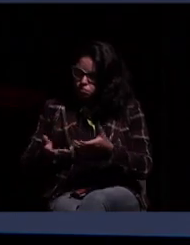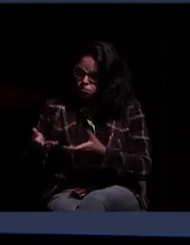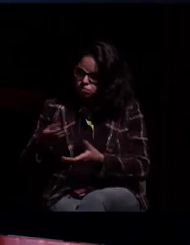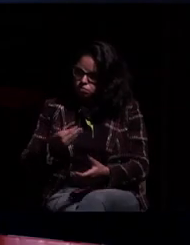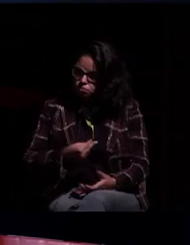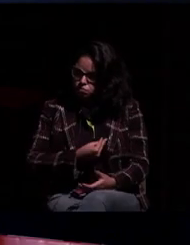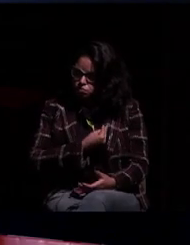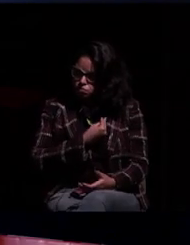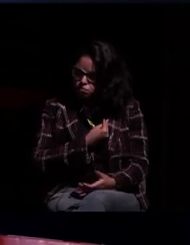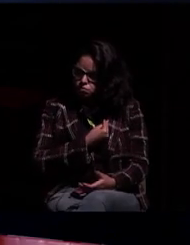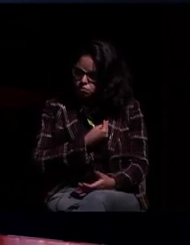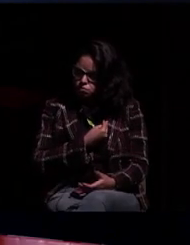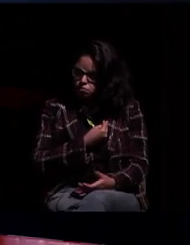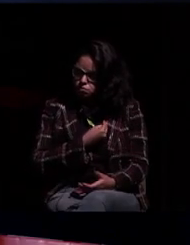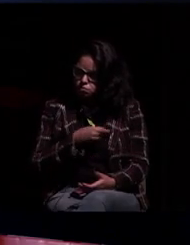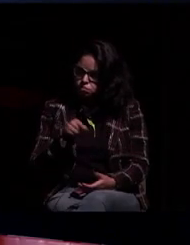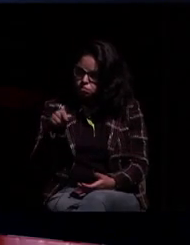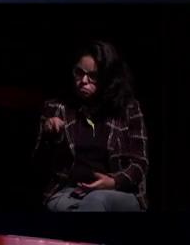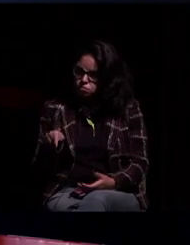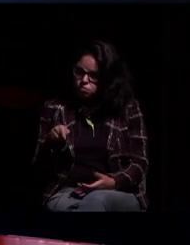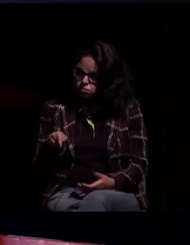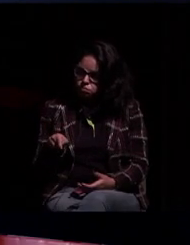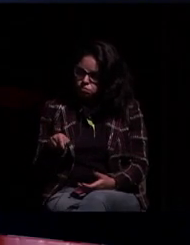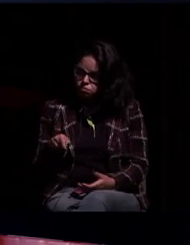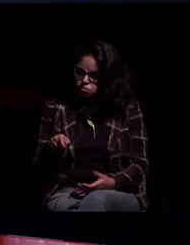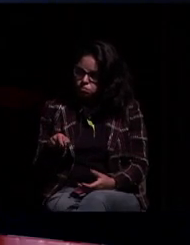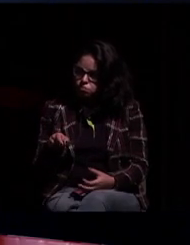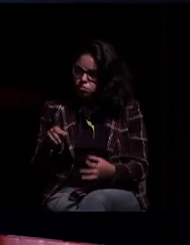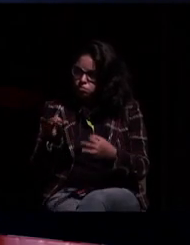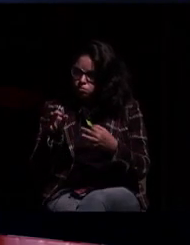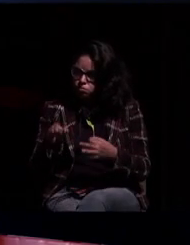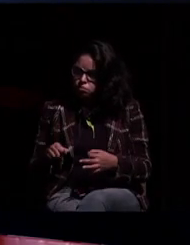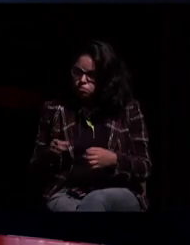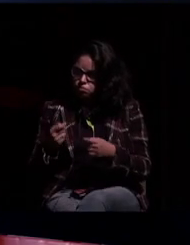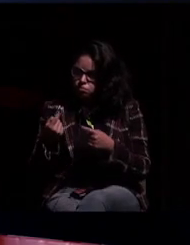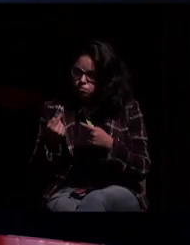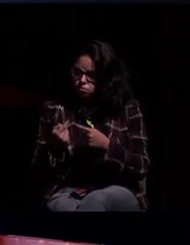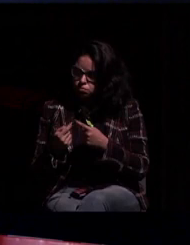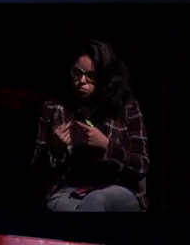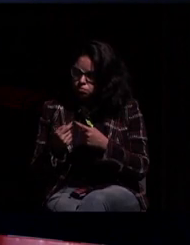From my point of view this is one of the aspects